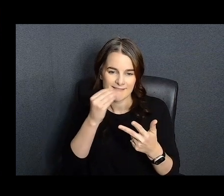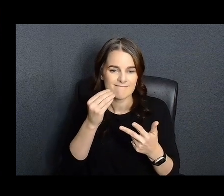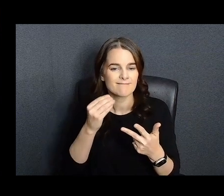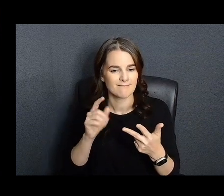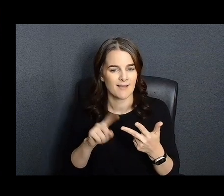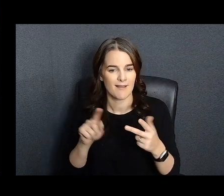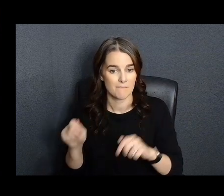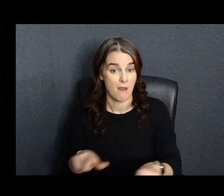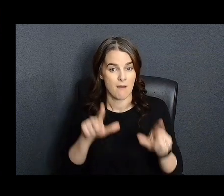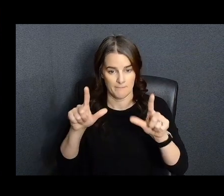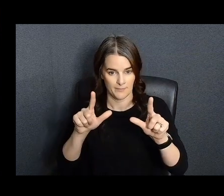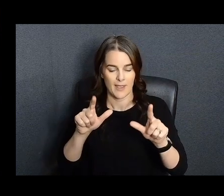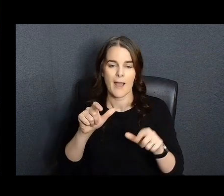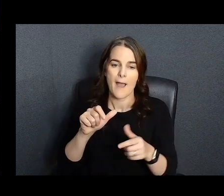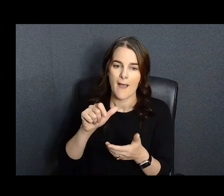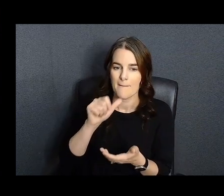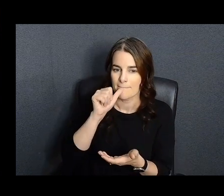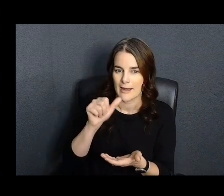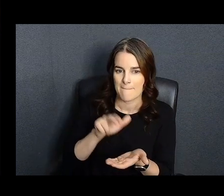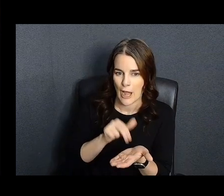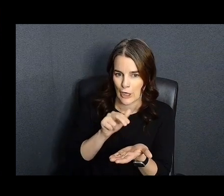So you can see that as I go to create my sentence,